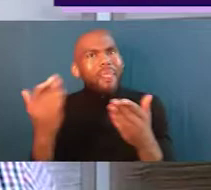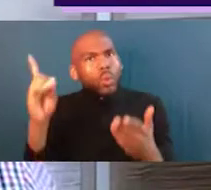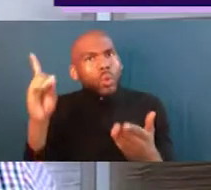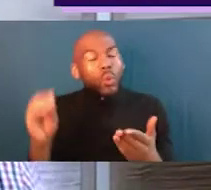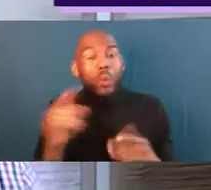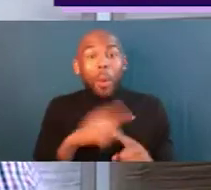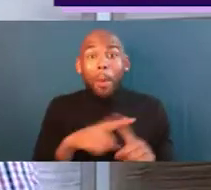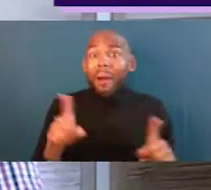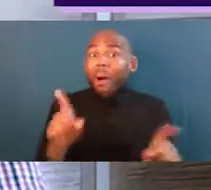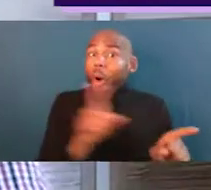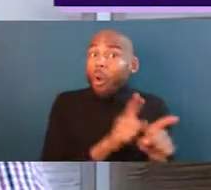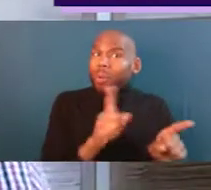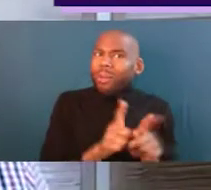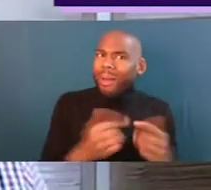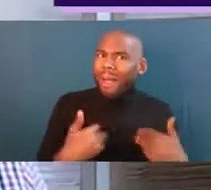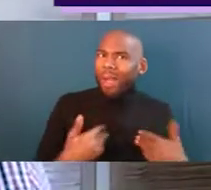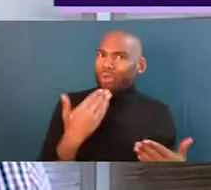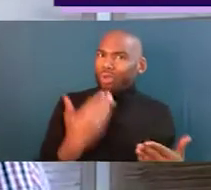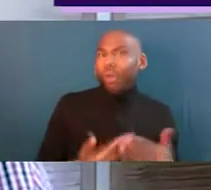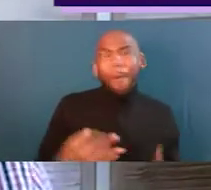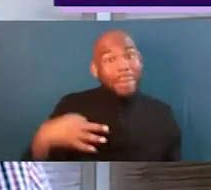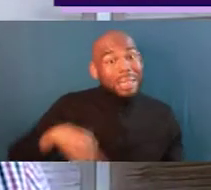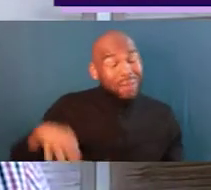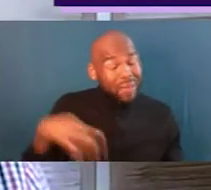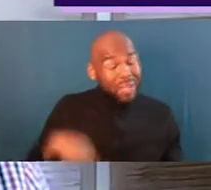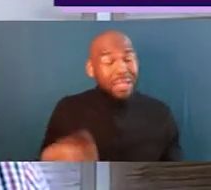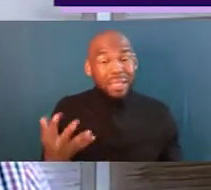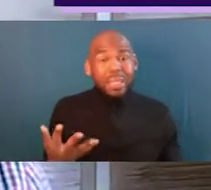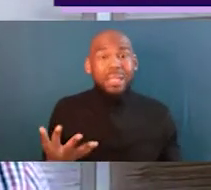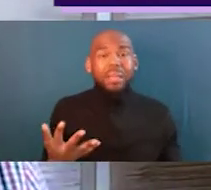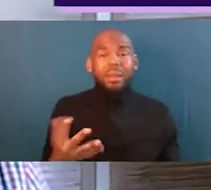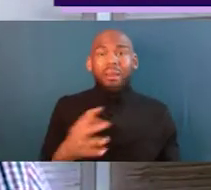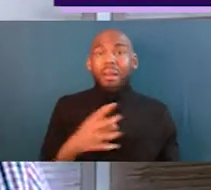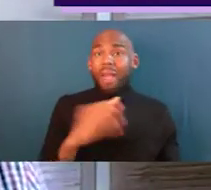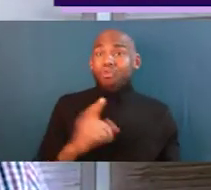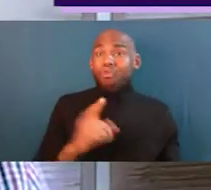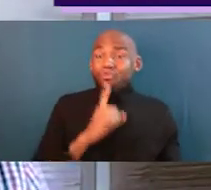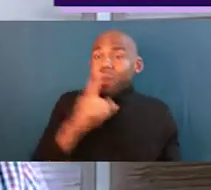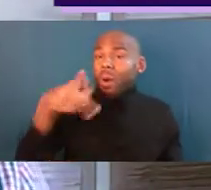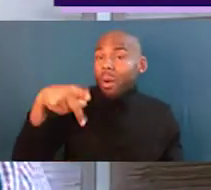it also has all of these fringe benefits. Lots of real benefits in terms of practical